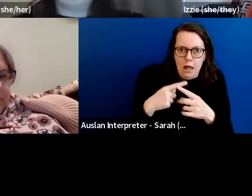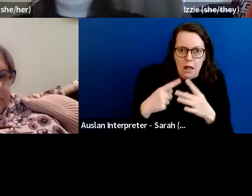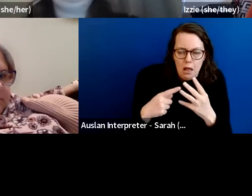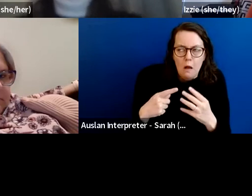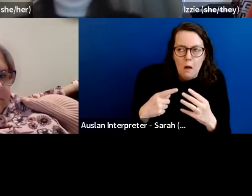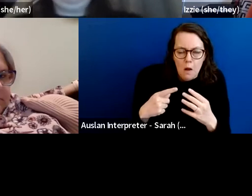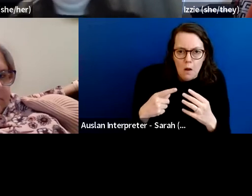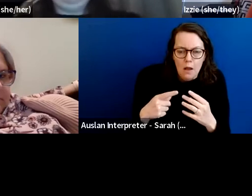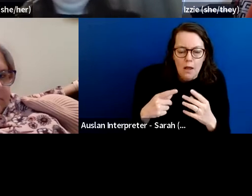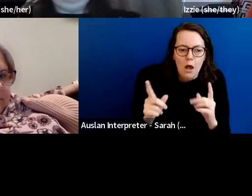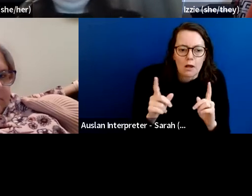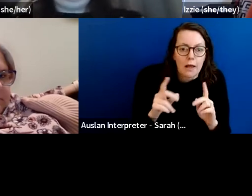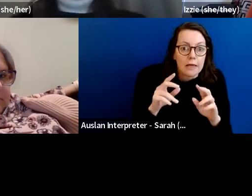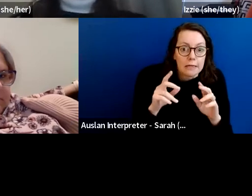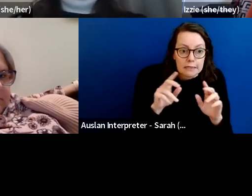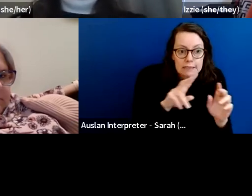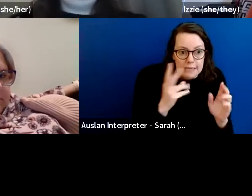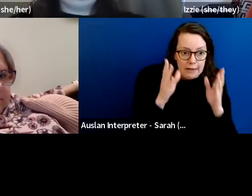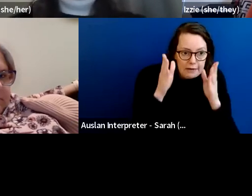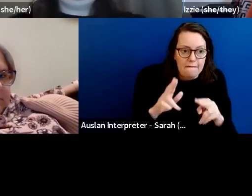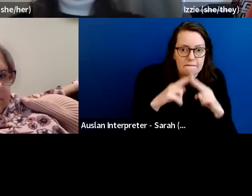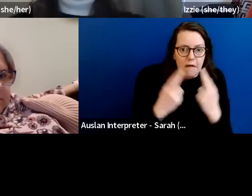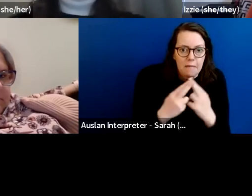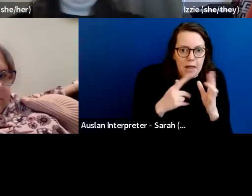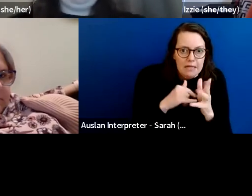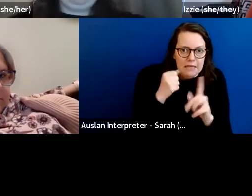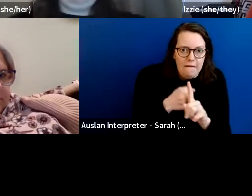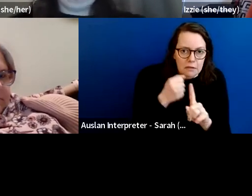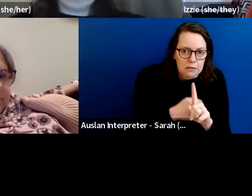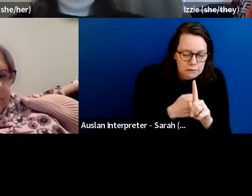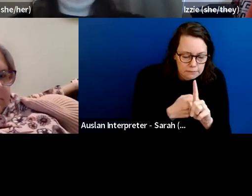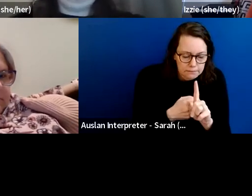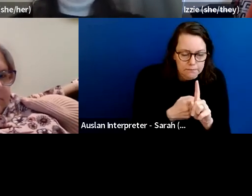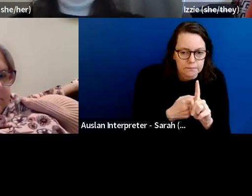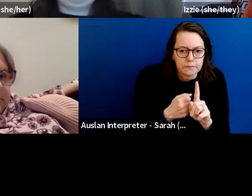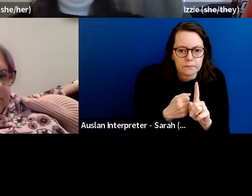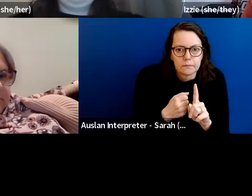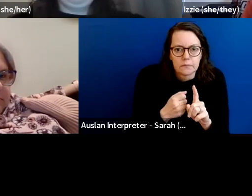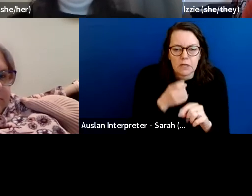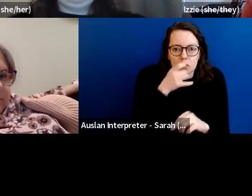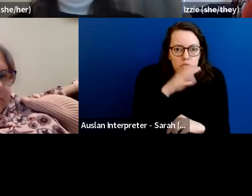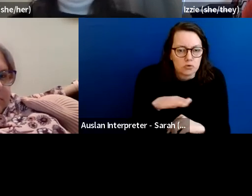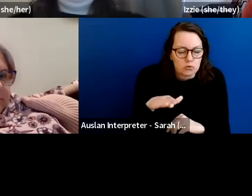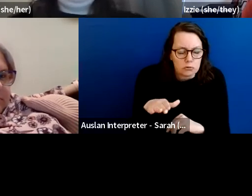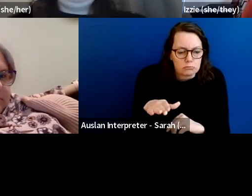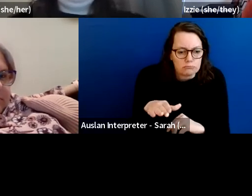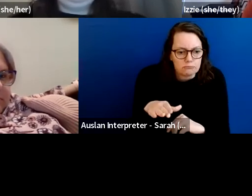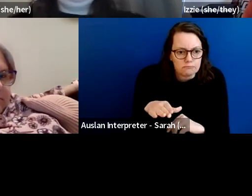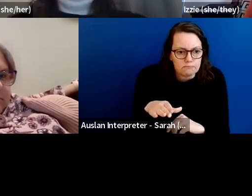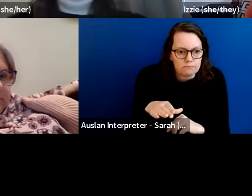So this is distinct from families advocates for the child so this is where children are front and center.